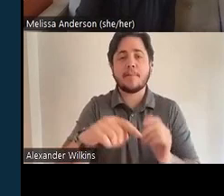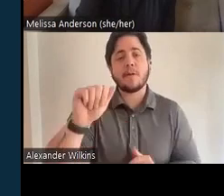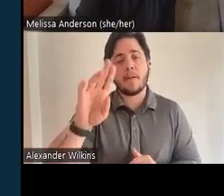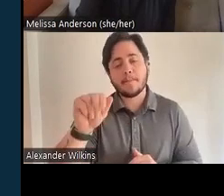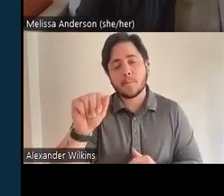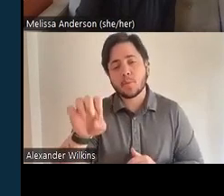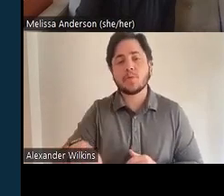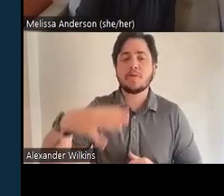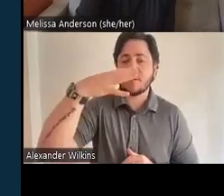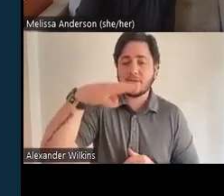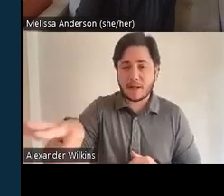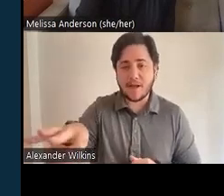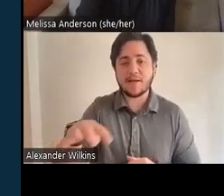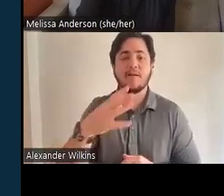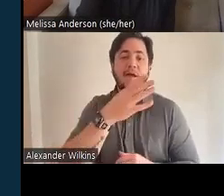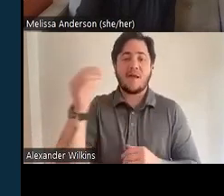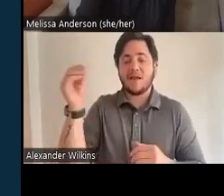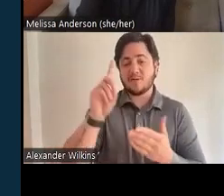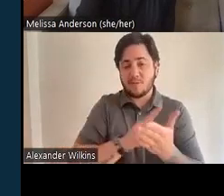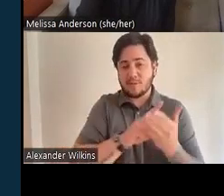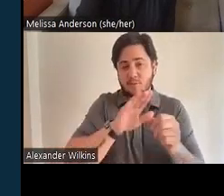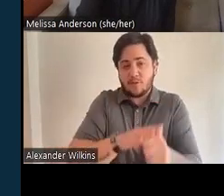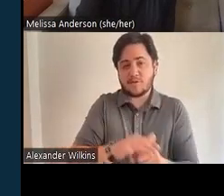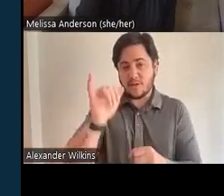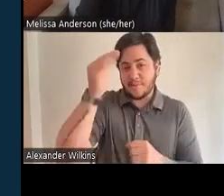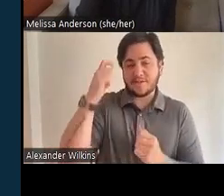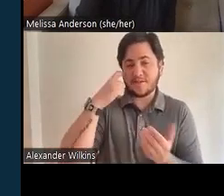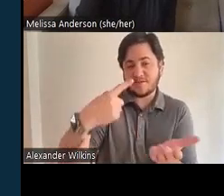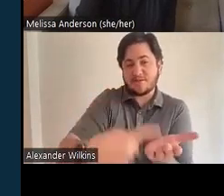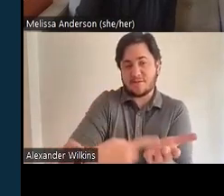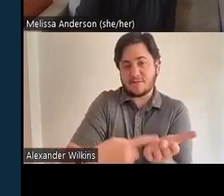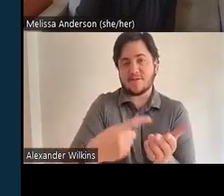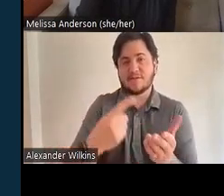likely to have adverse childhood experiences. They face neglect, they face oppression in